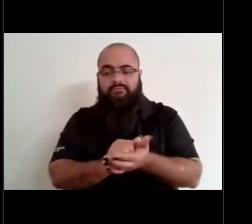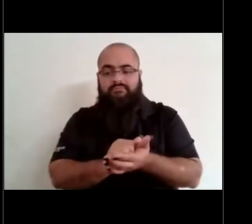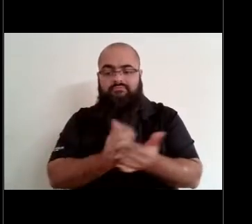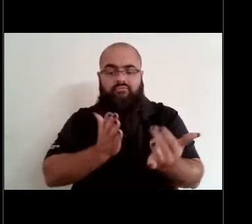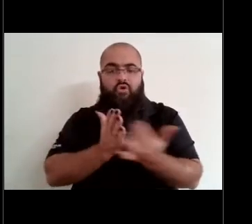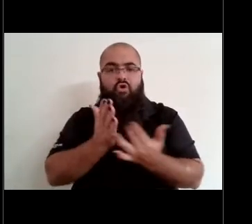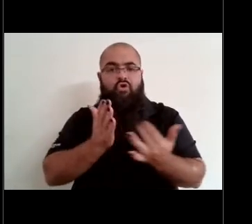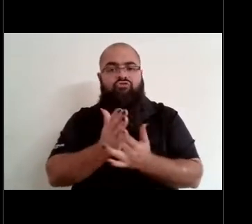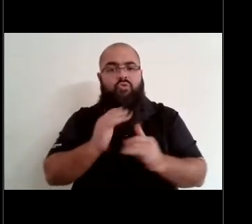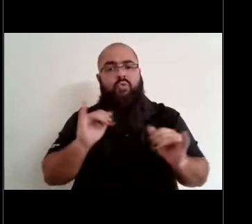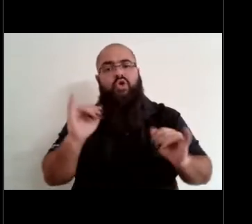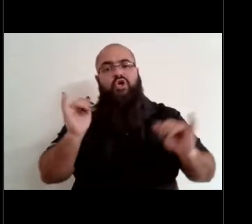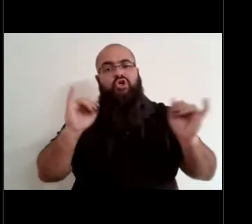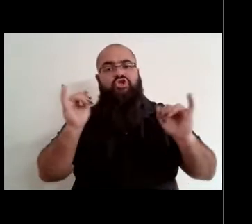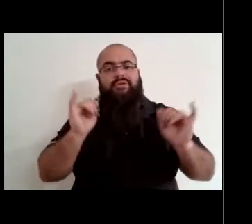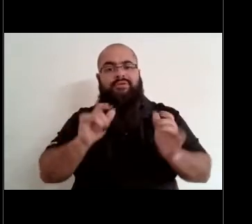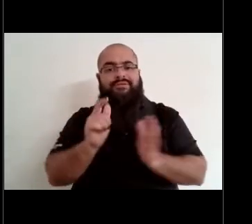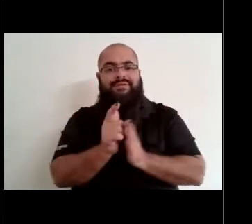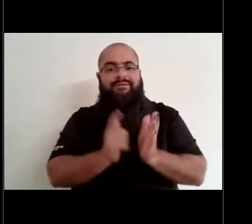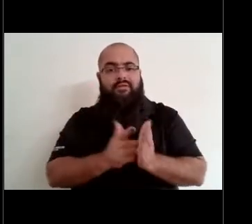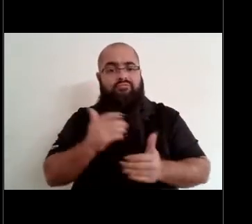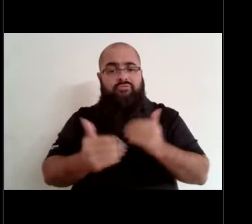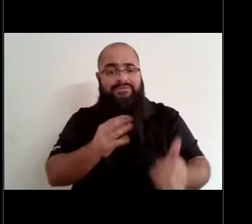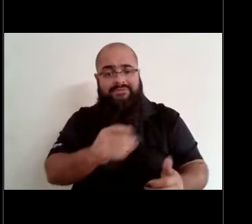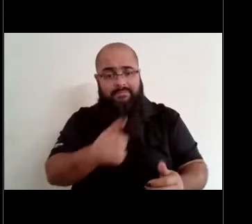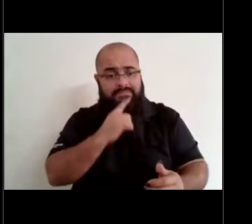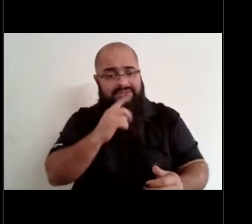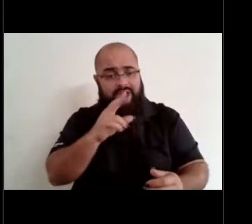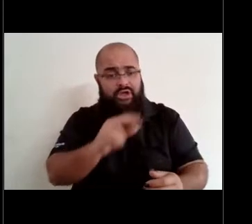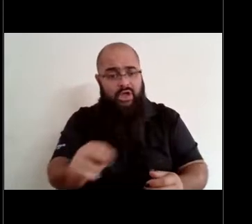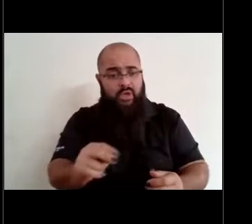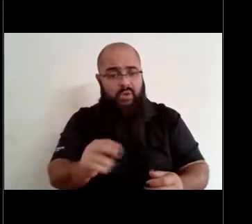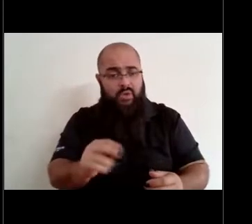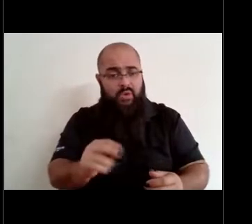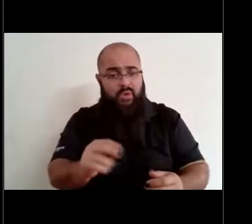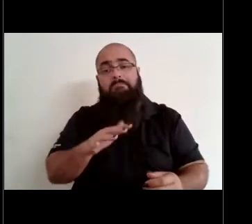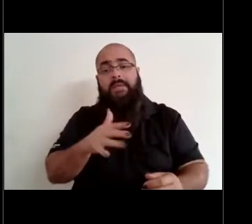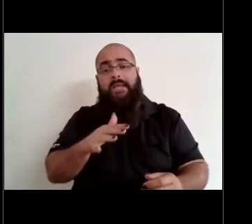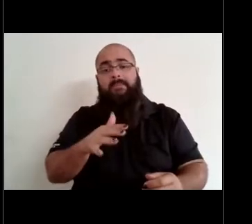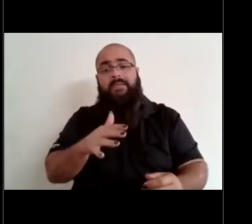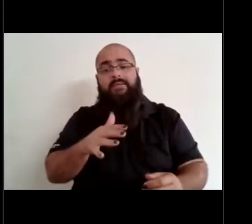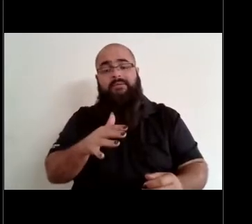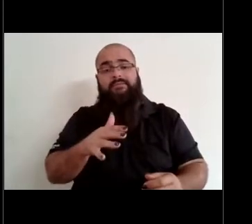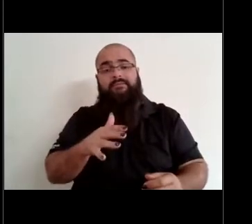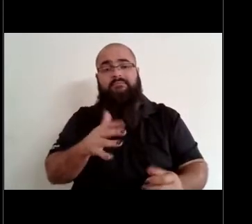We screen regarding making own decisions about the case and if they feel comfortable in having